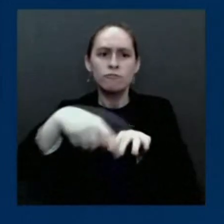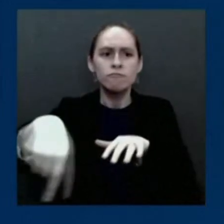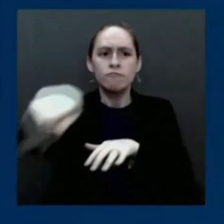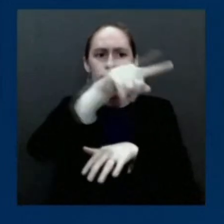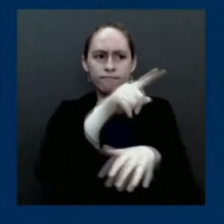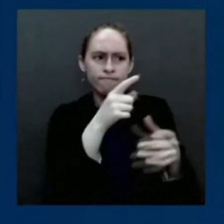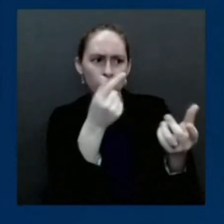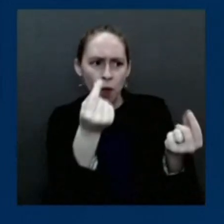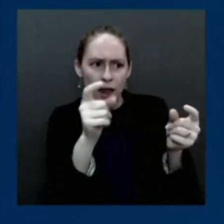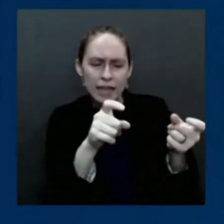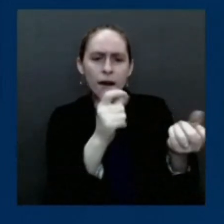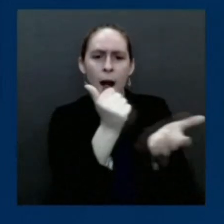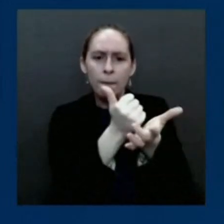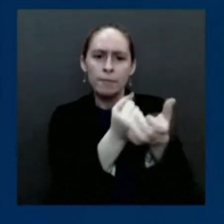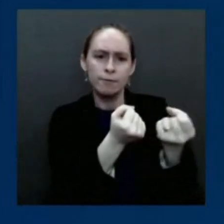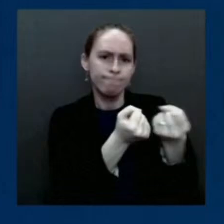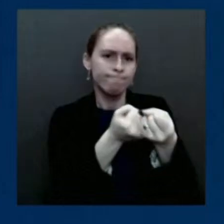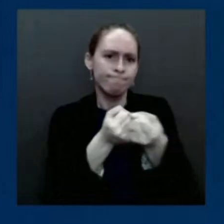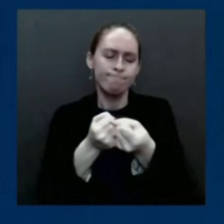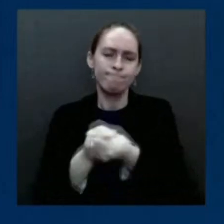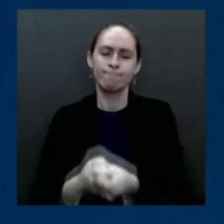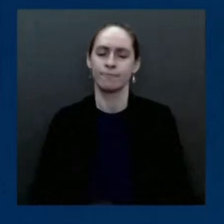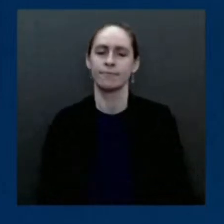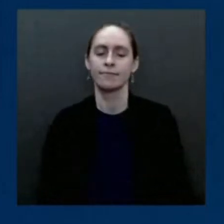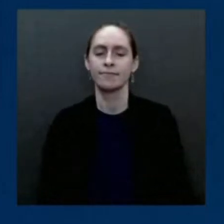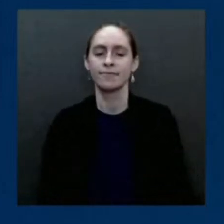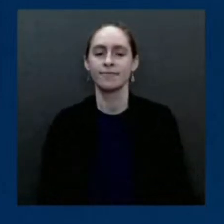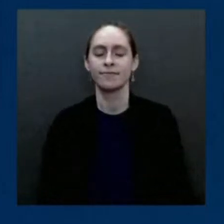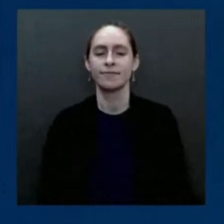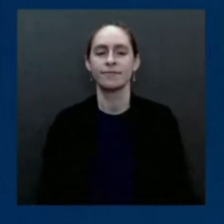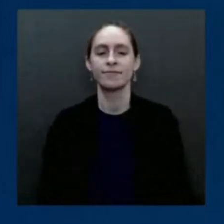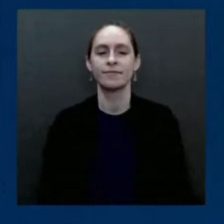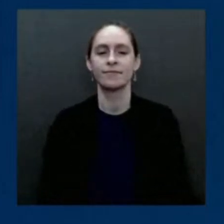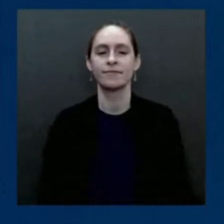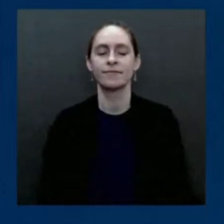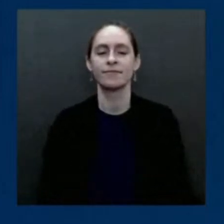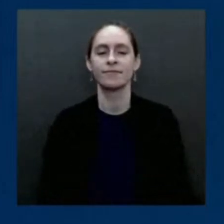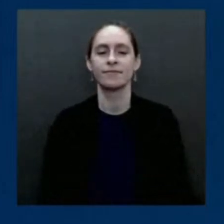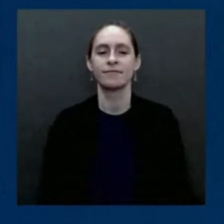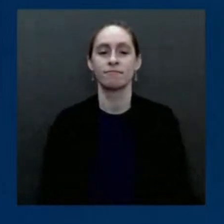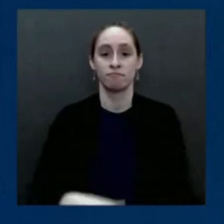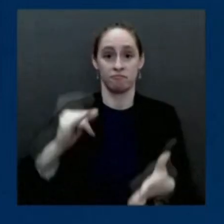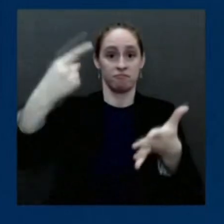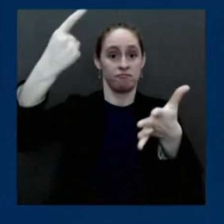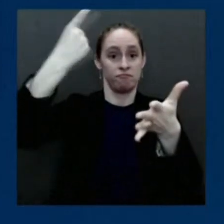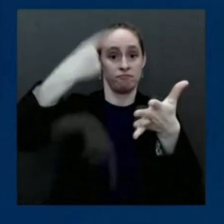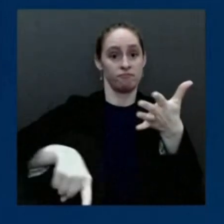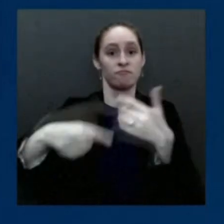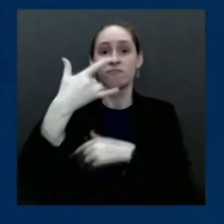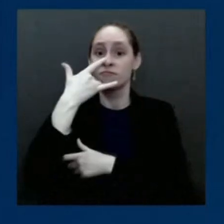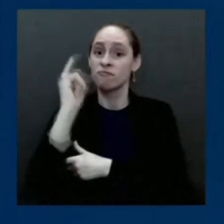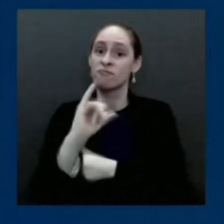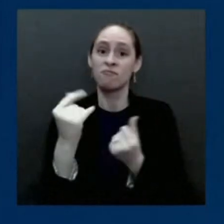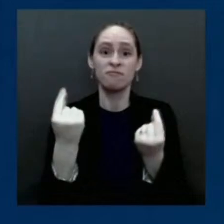TODAY WE'RE SENDING 15 VENTILATORS TO THE STATE AND 12 FEDERAL MEDICAL PERSONNEL WILL